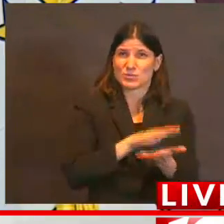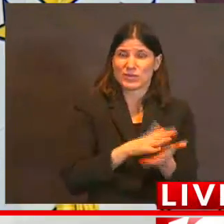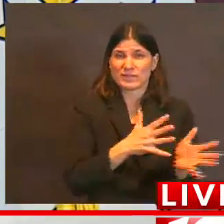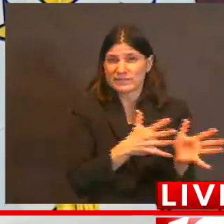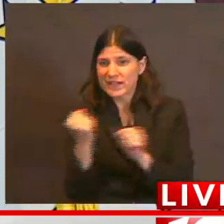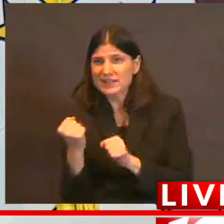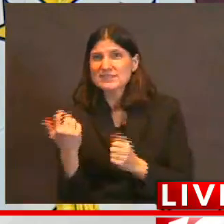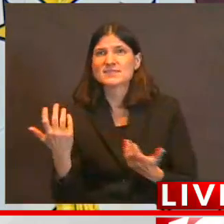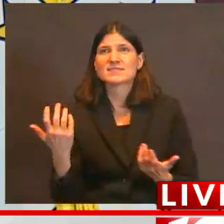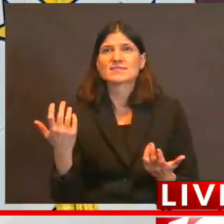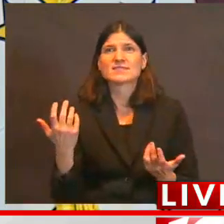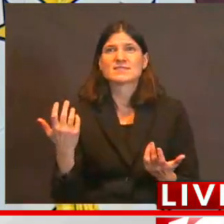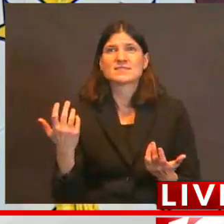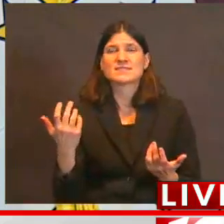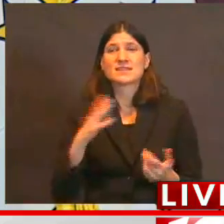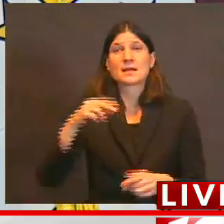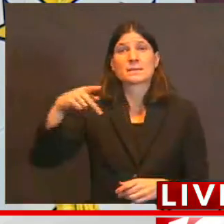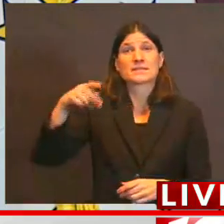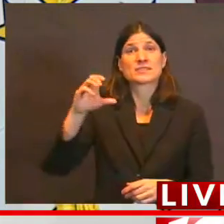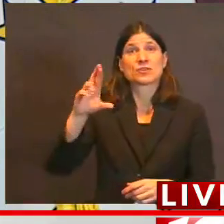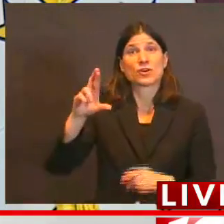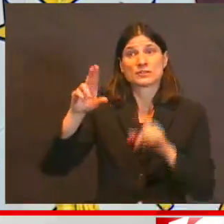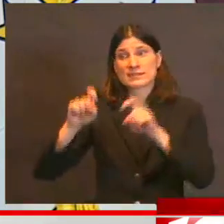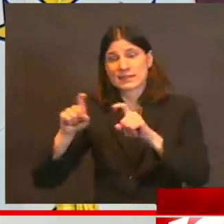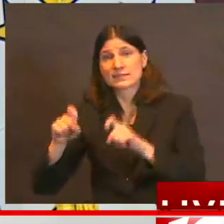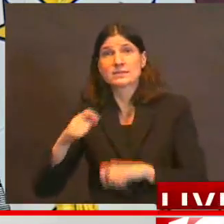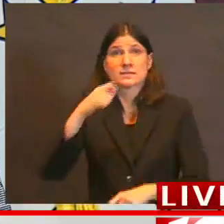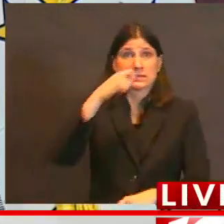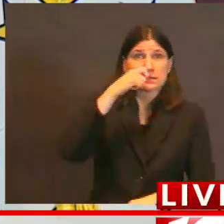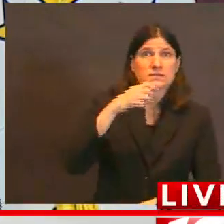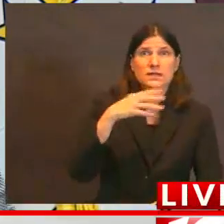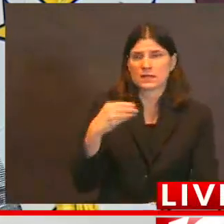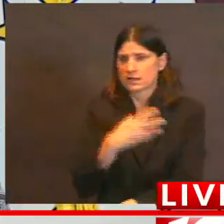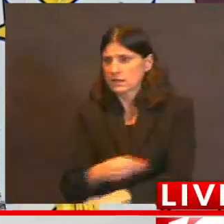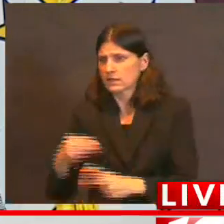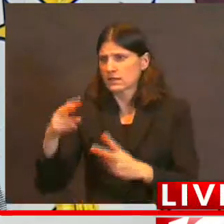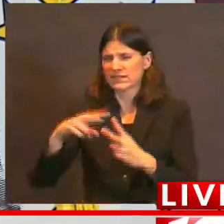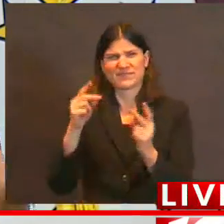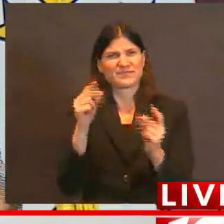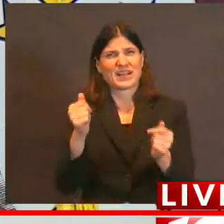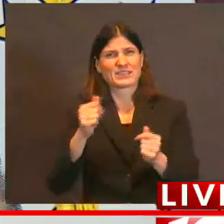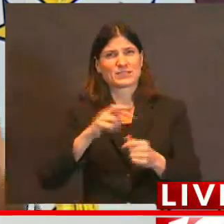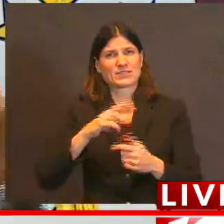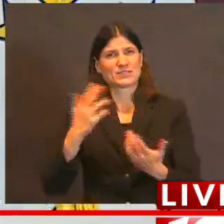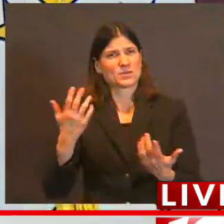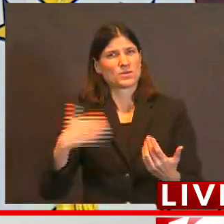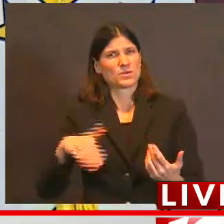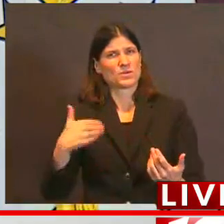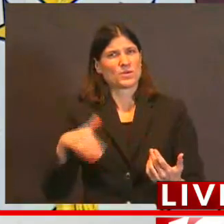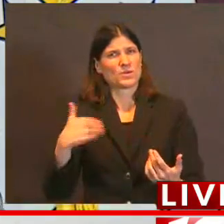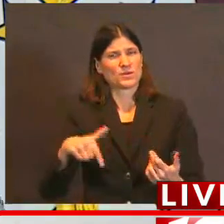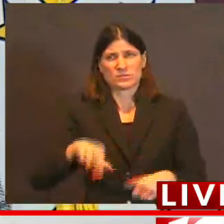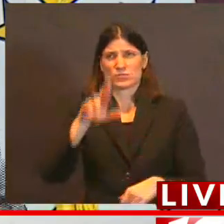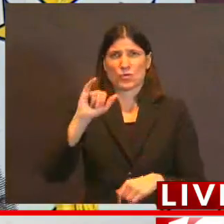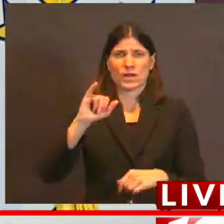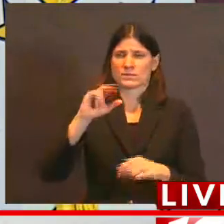MOST LIKELY WE HAVE A STATE OF THE ART K THROUGH 12 TESTING SYSTEM THAT ALLOWS A BIG RAP